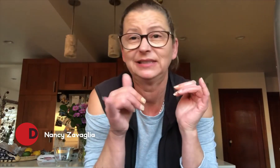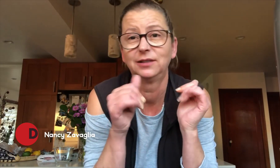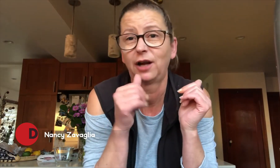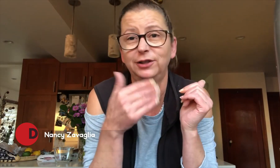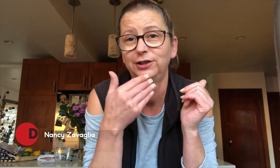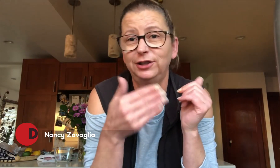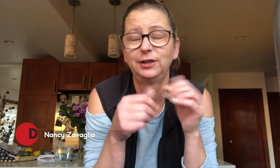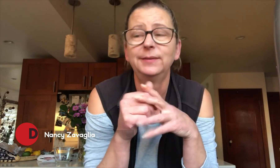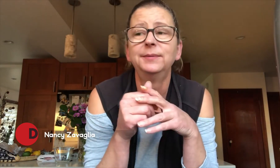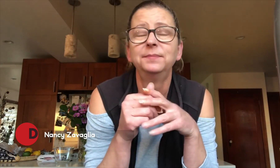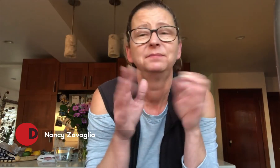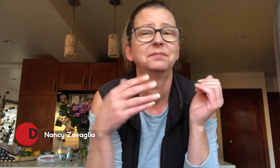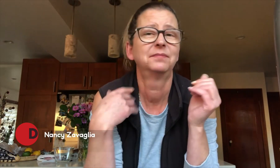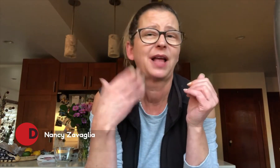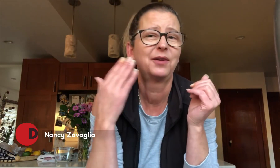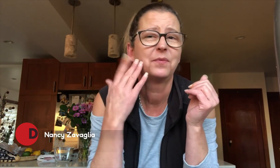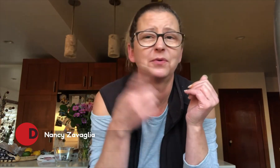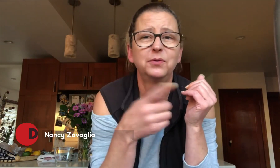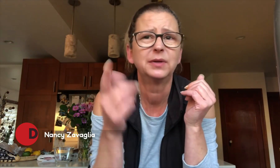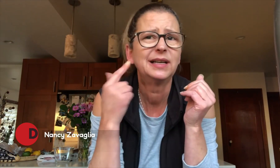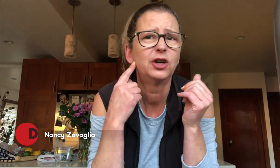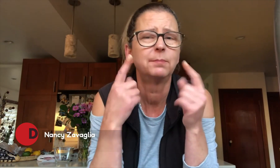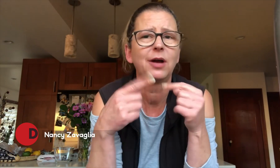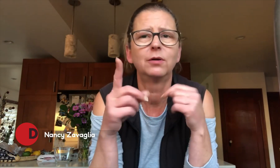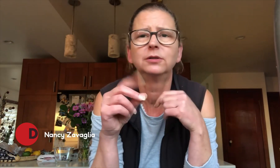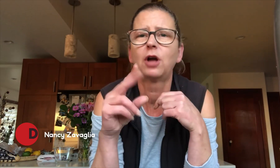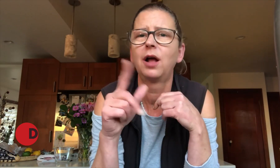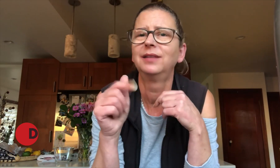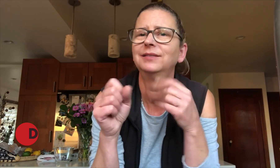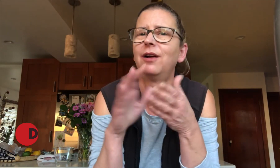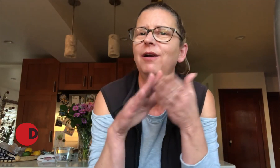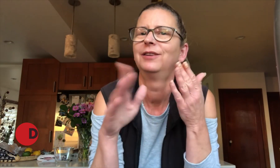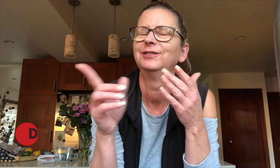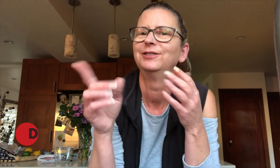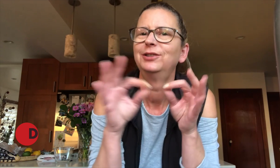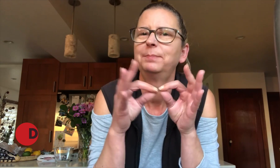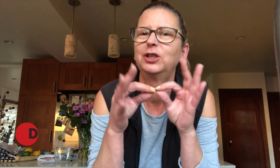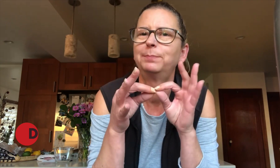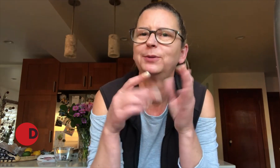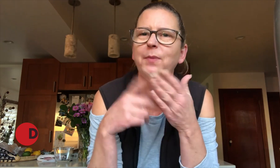It’s not good. I know you’ve heard about Douglas College suspending